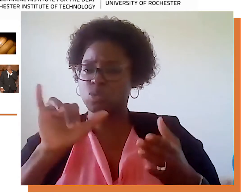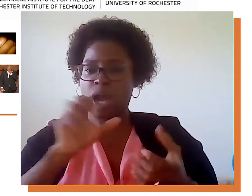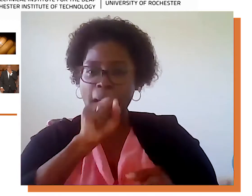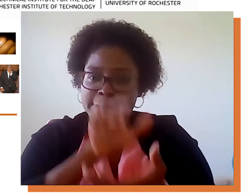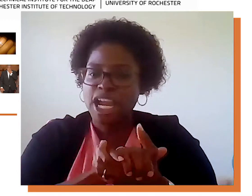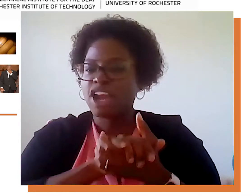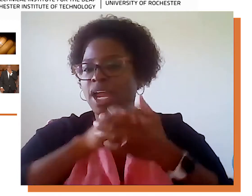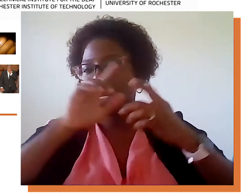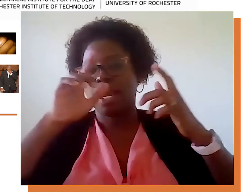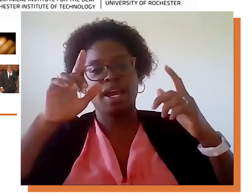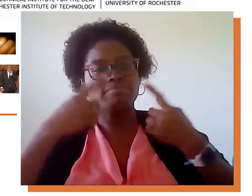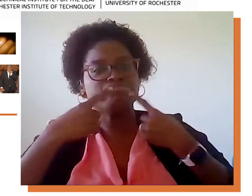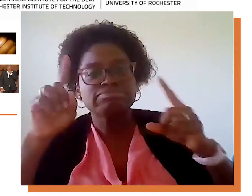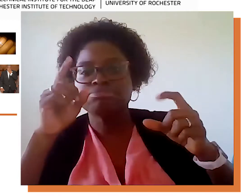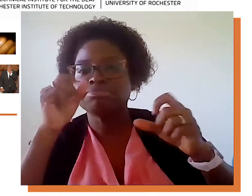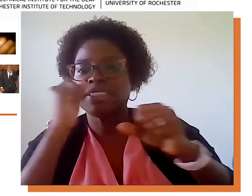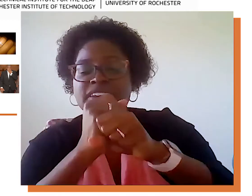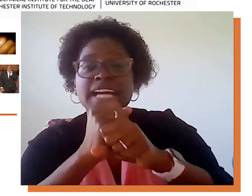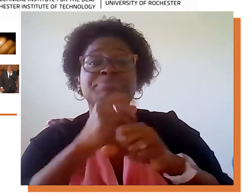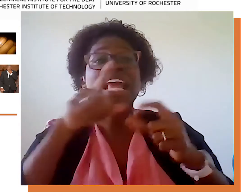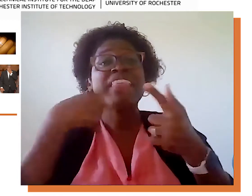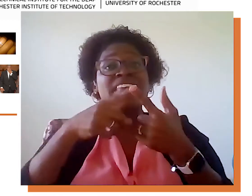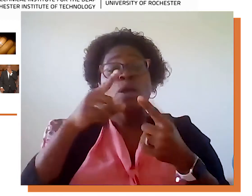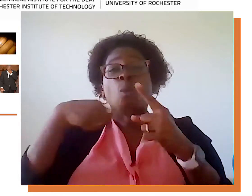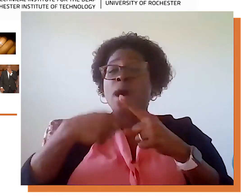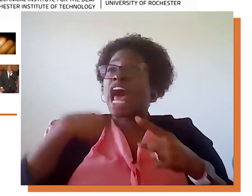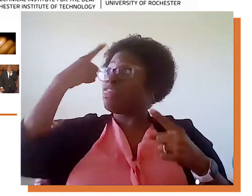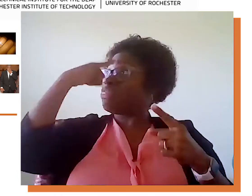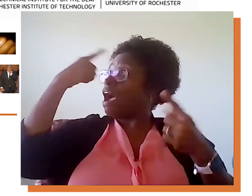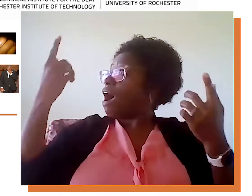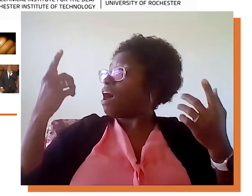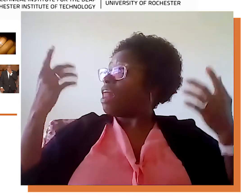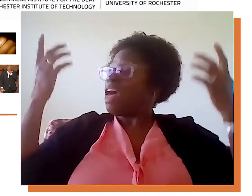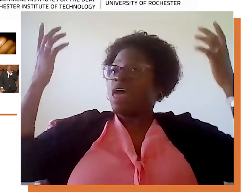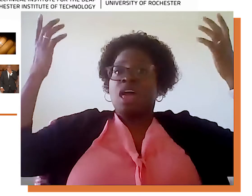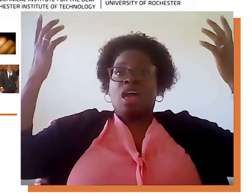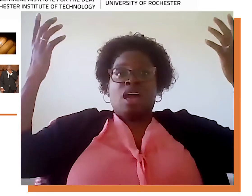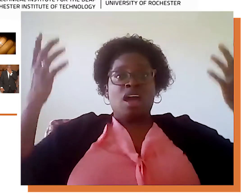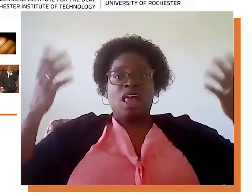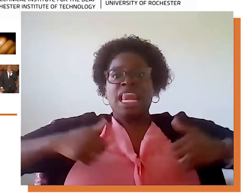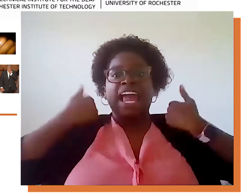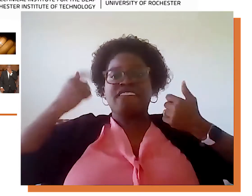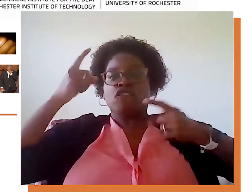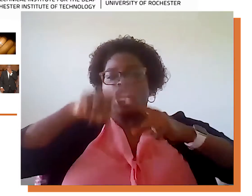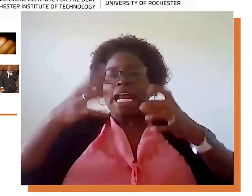even though, during those years, many wonderful things happened, like my pre-dissertation defense